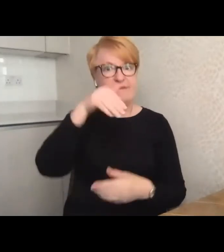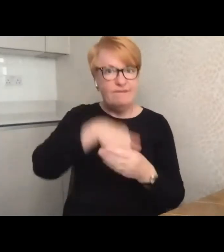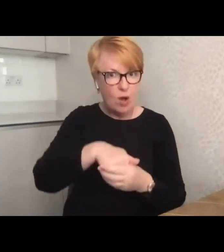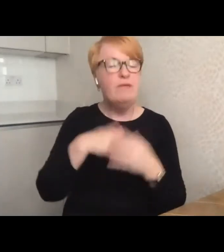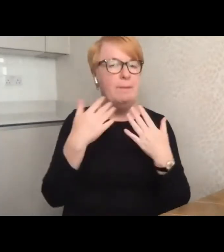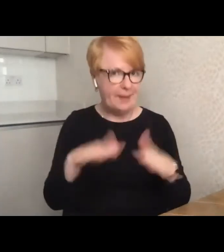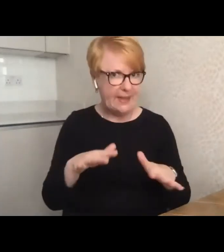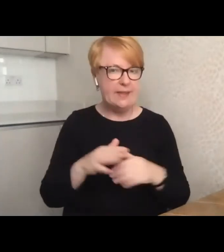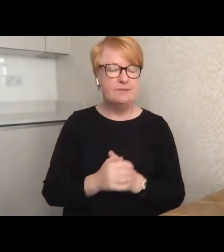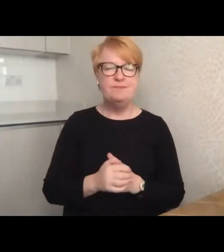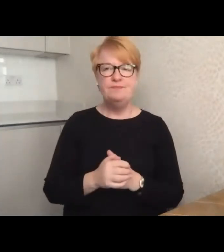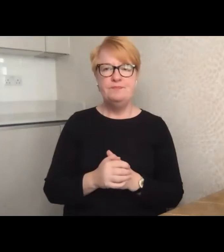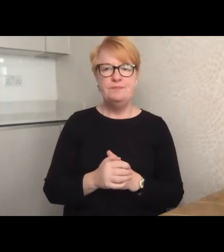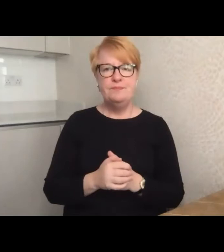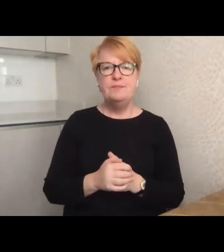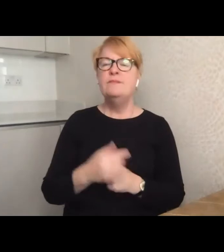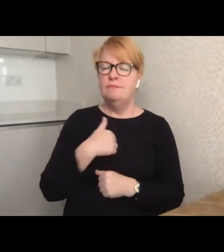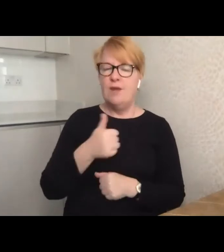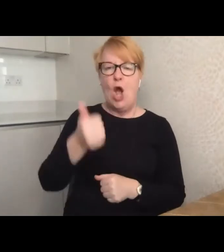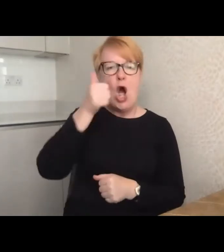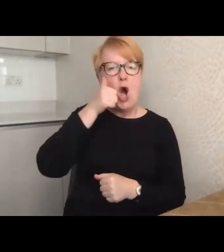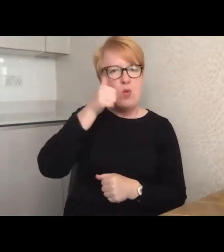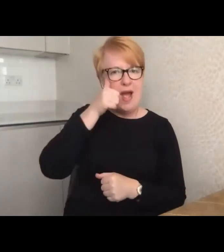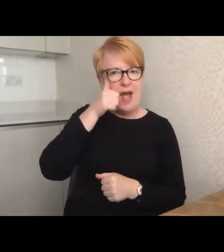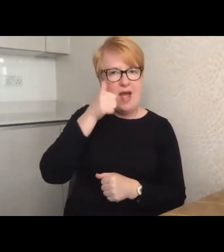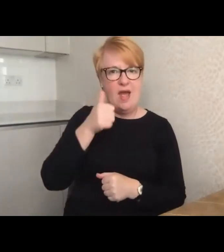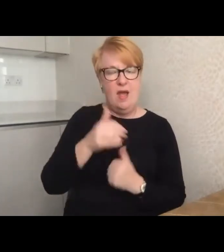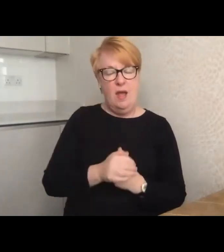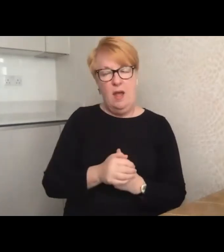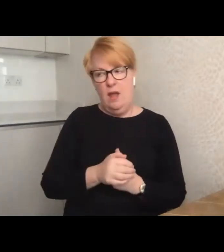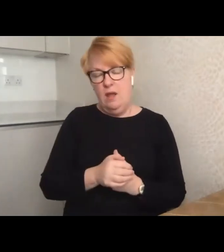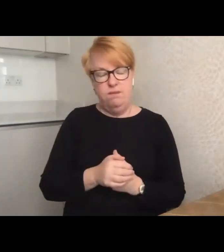I'd become really aware of the many and often fraught issues that artists and